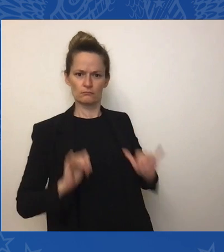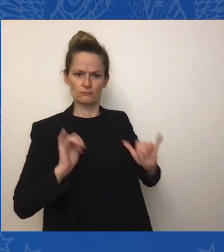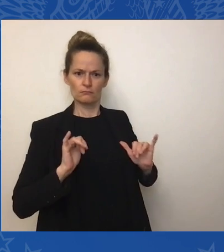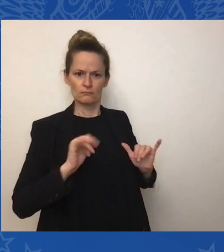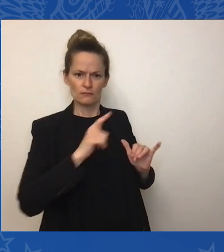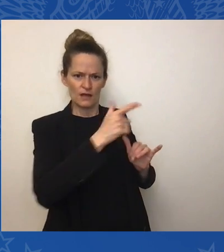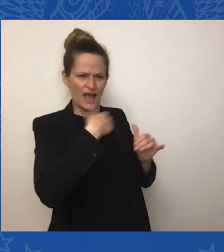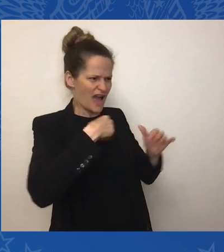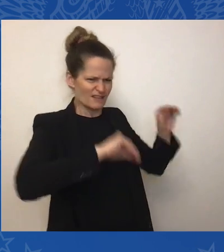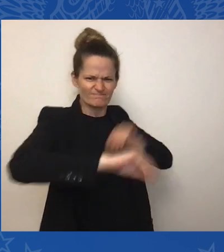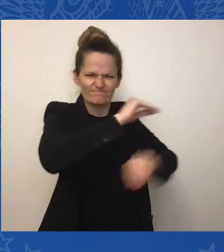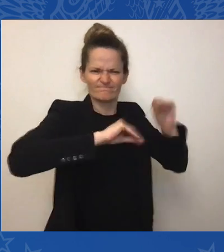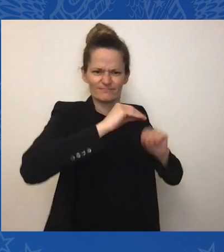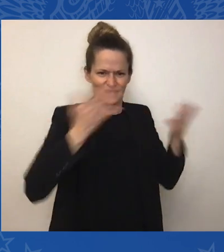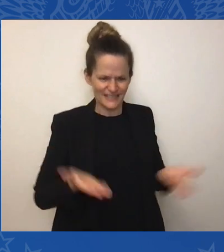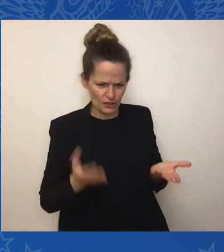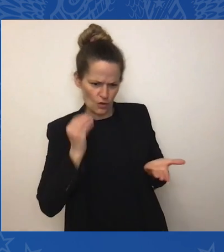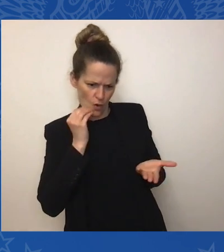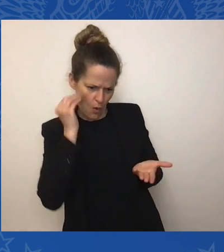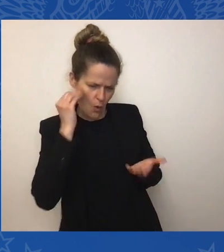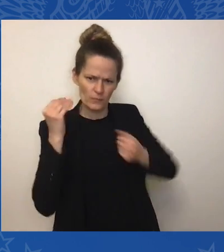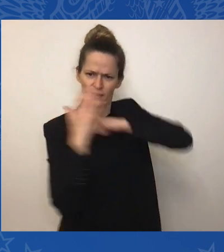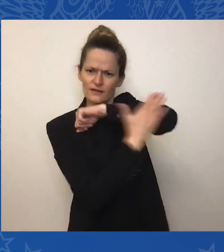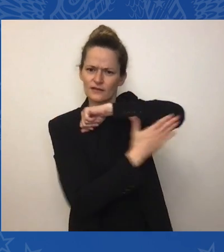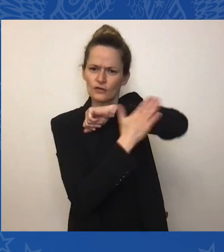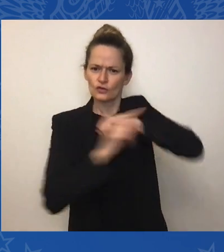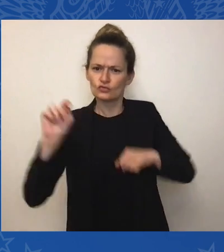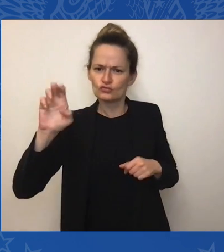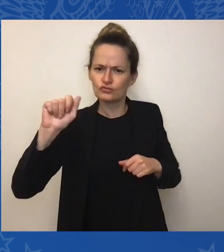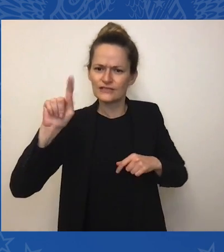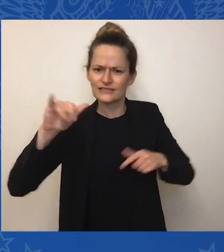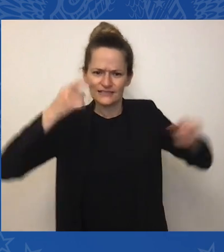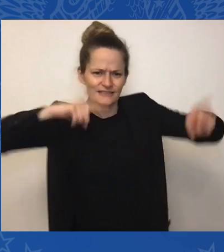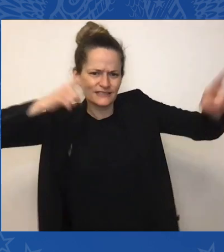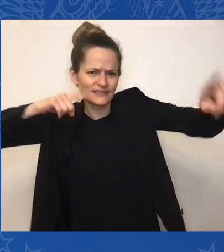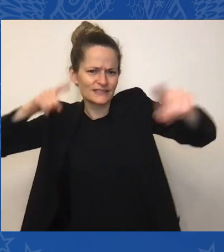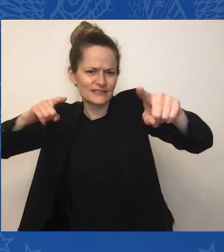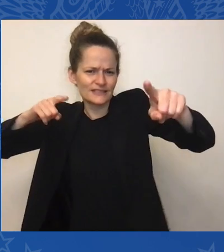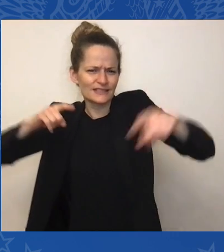Like Americans in the '60s, in my generation -- when I sat where you're sitting in 1965 --